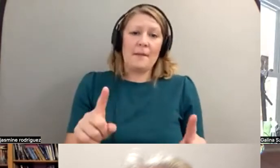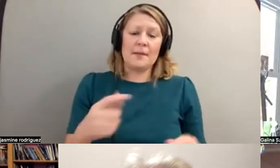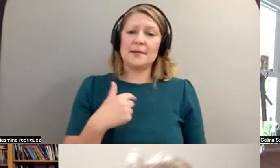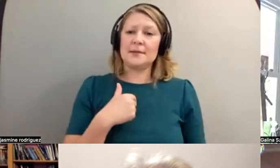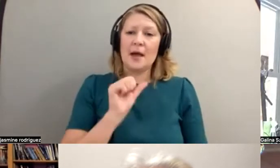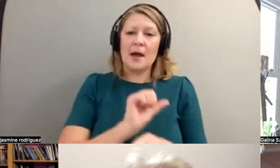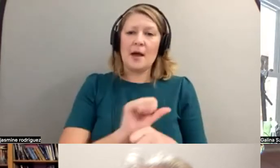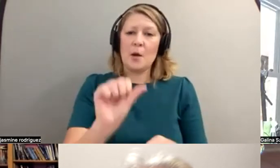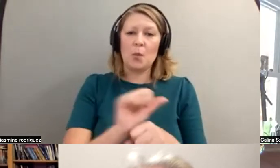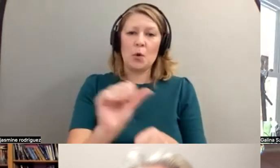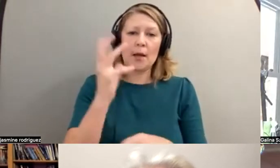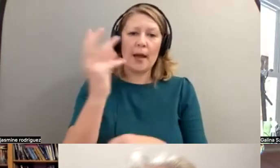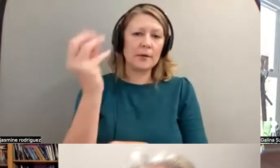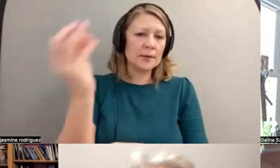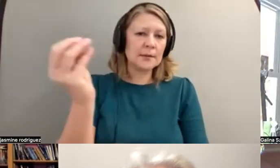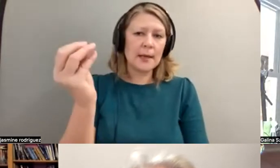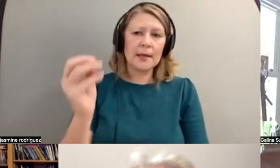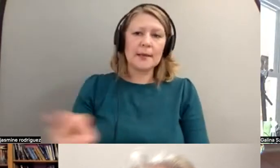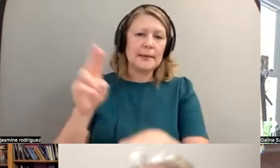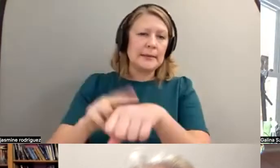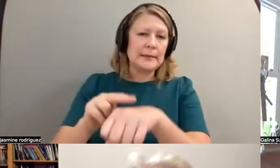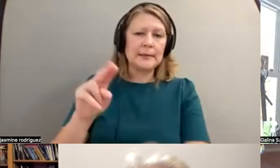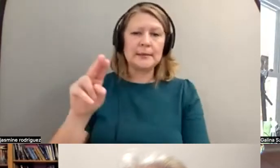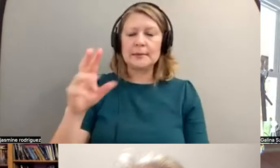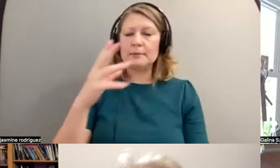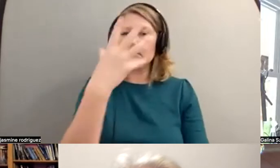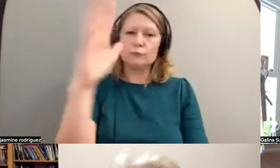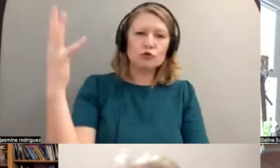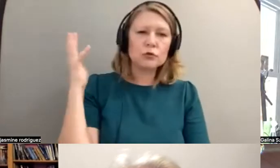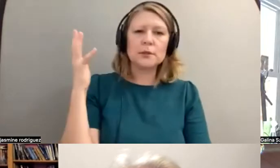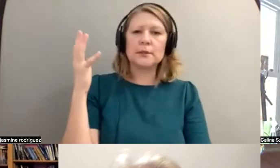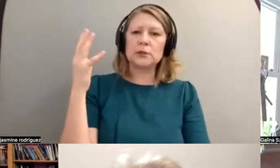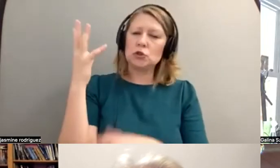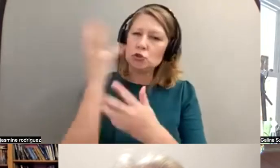trees together, sometimes I see dark green, and next, uh,